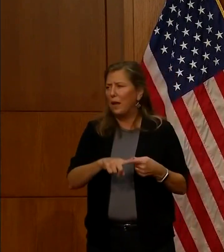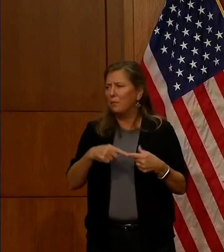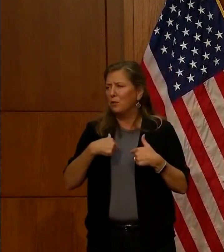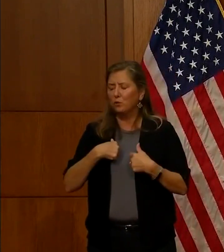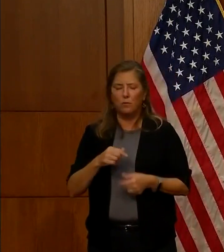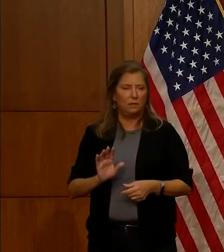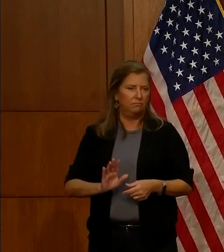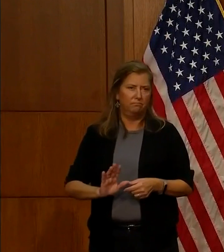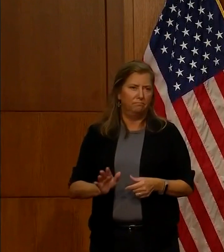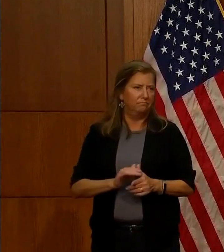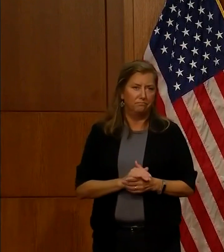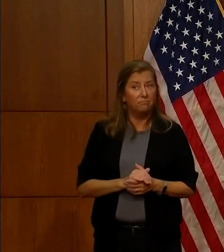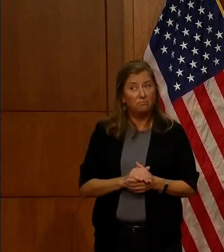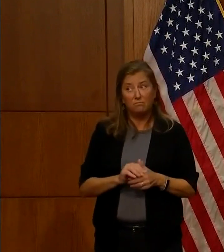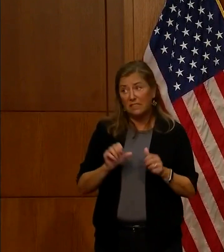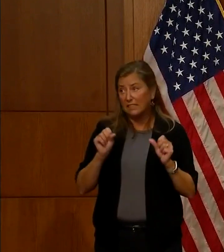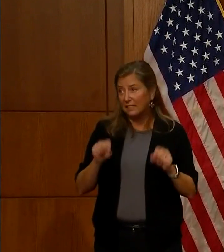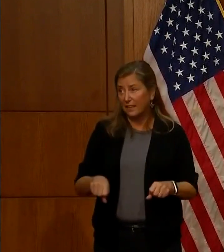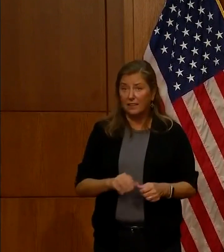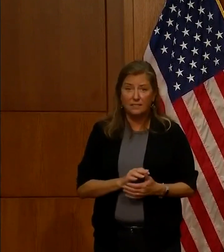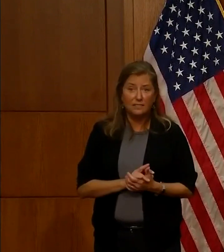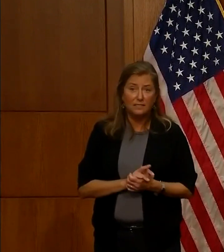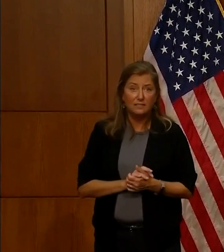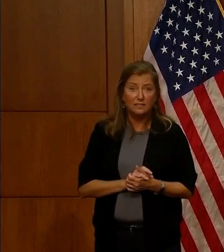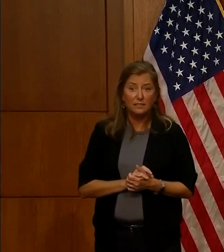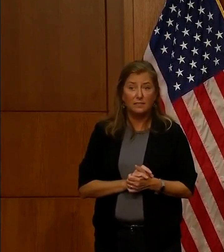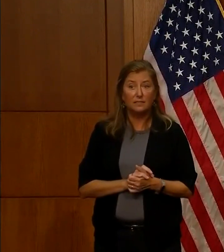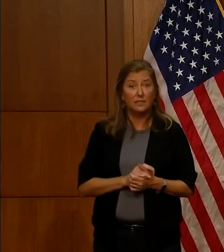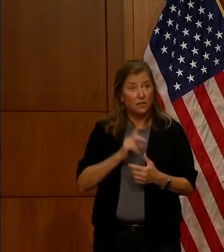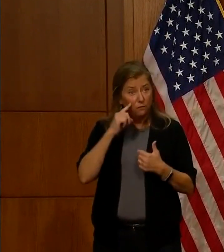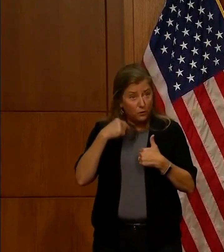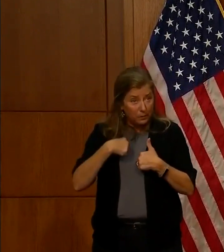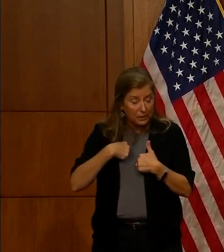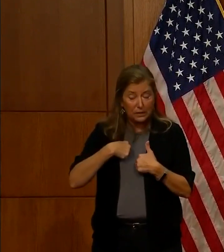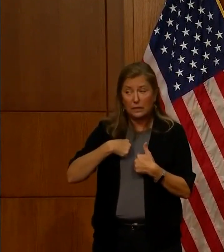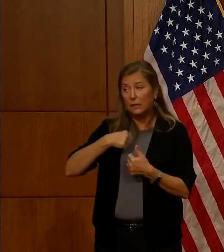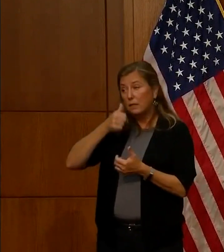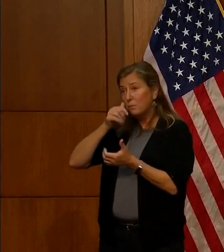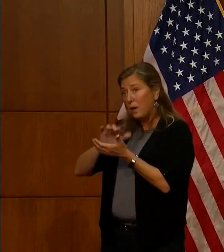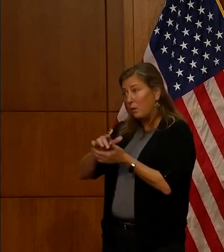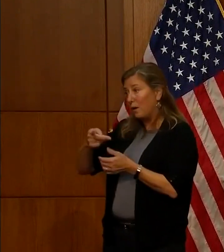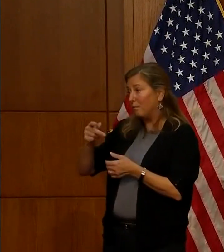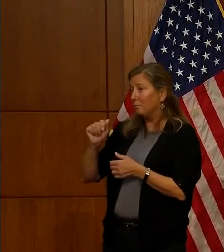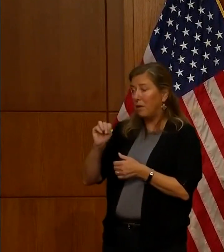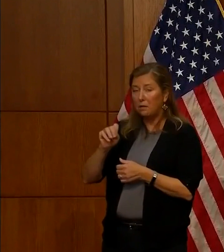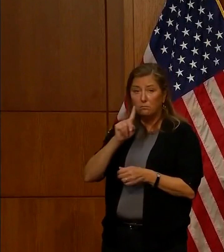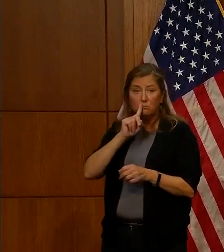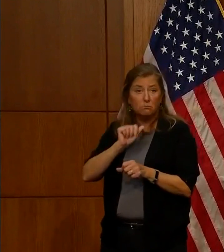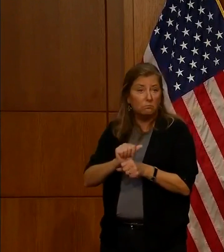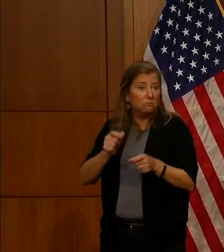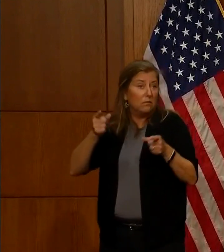THANK- THIS WILL NEVER HAPPEN